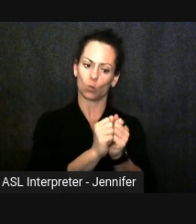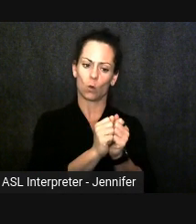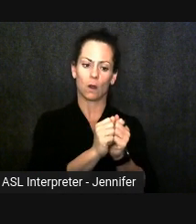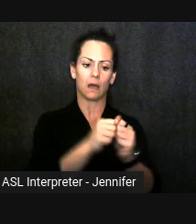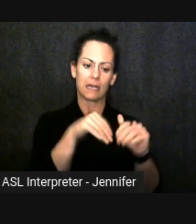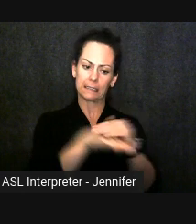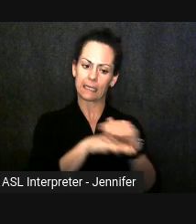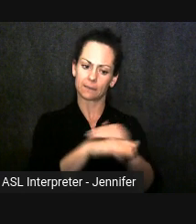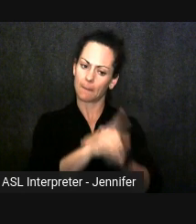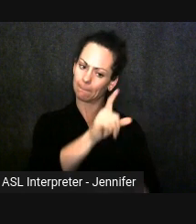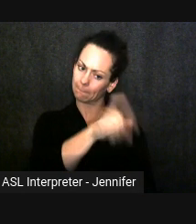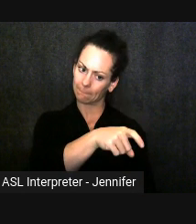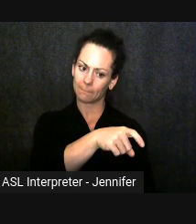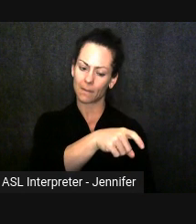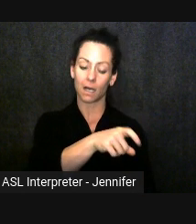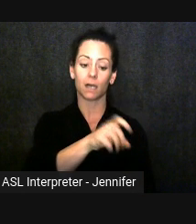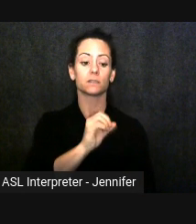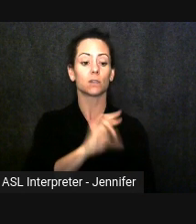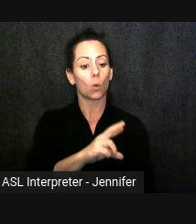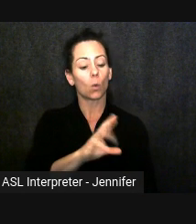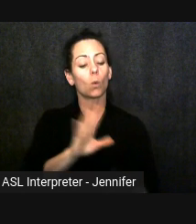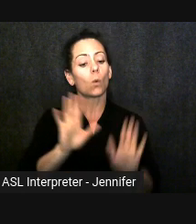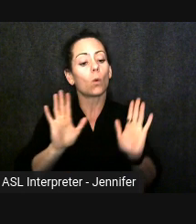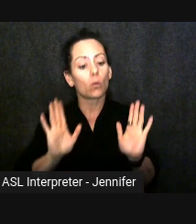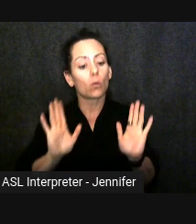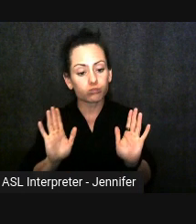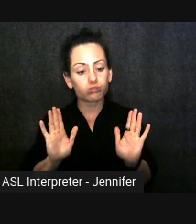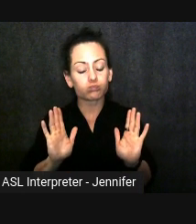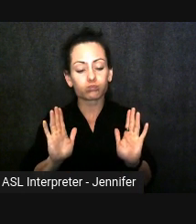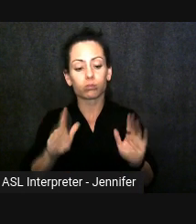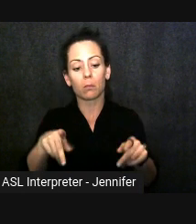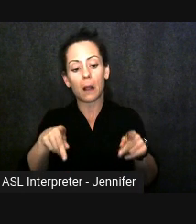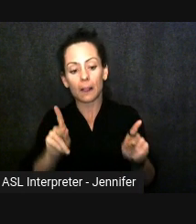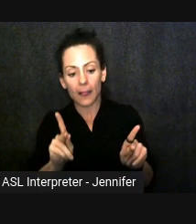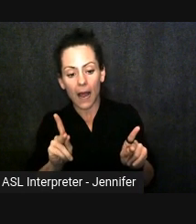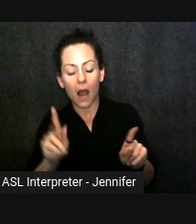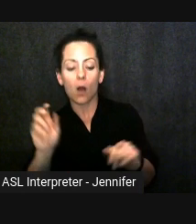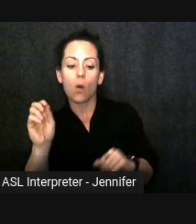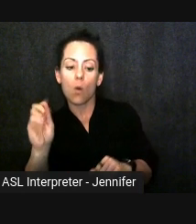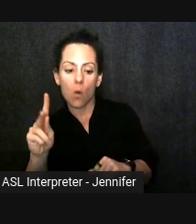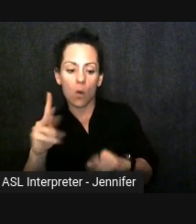You know what, OK, we can have tooltips on this page,